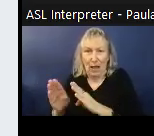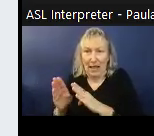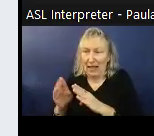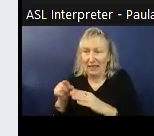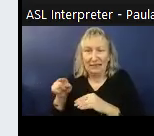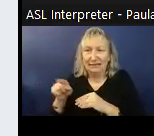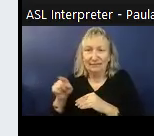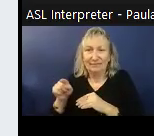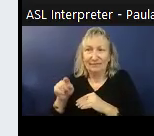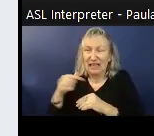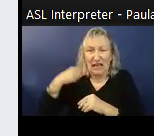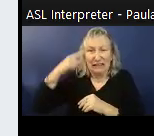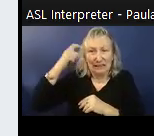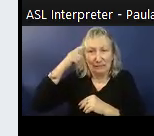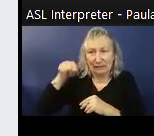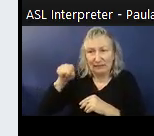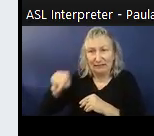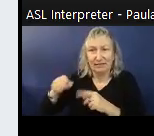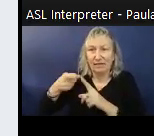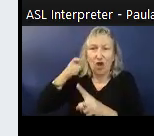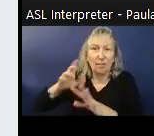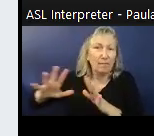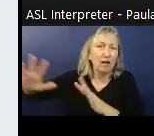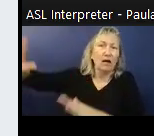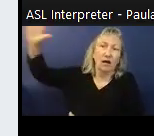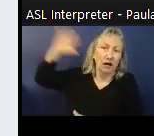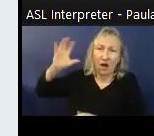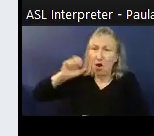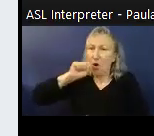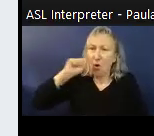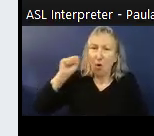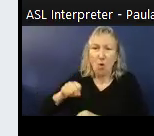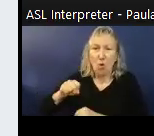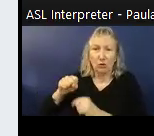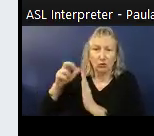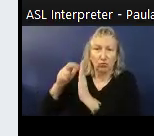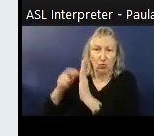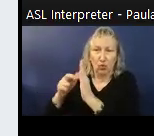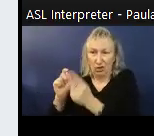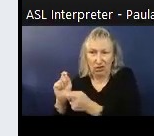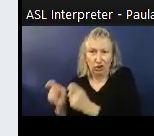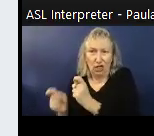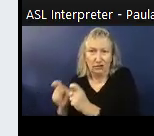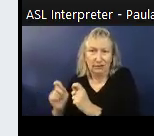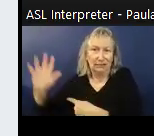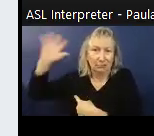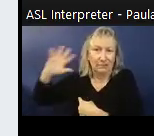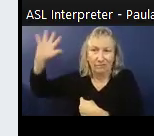probably leftover from an older rule rewrite that really spoke to the